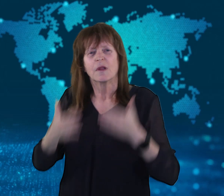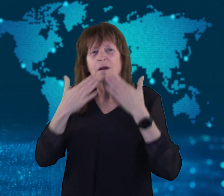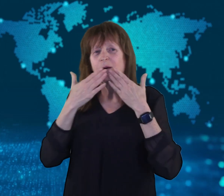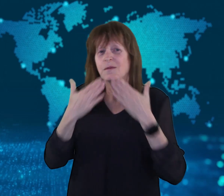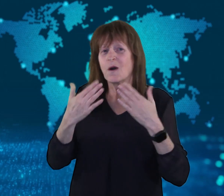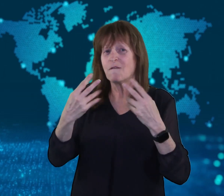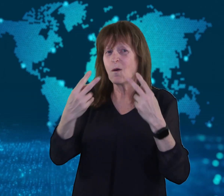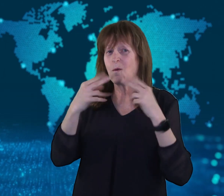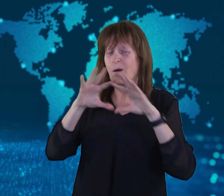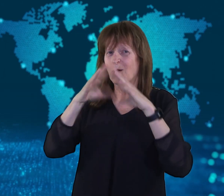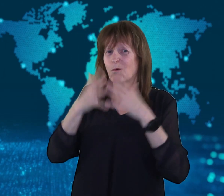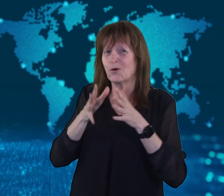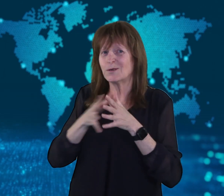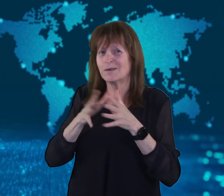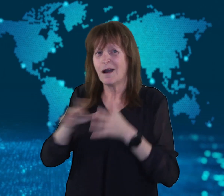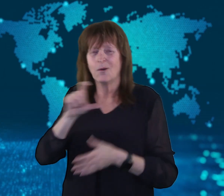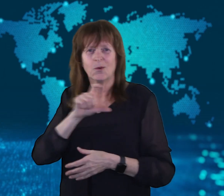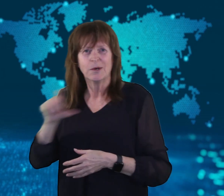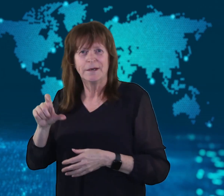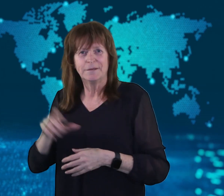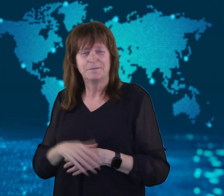Thank you for watching WorldSign Week.